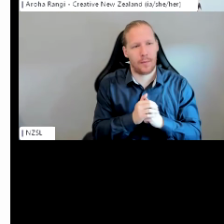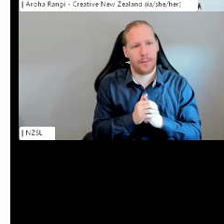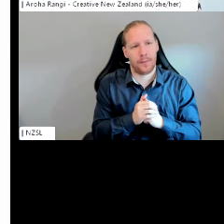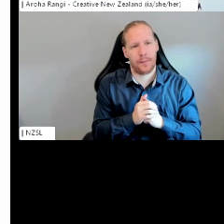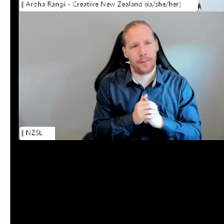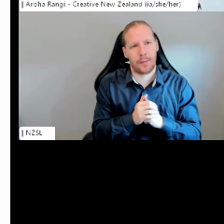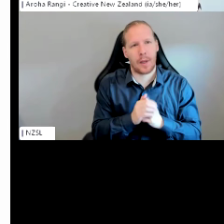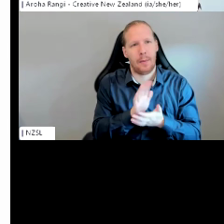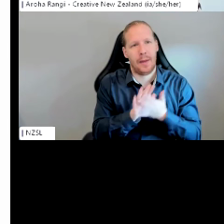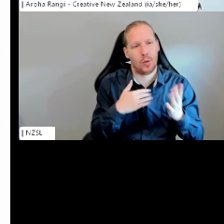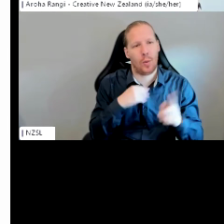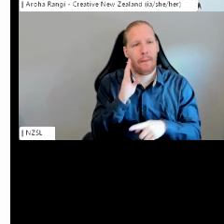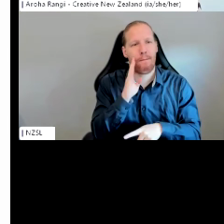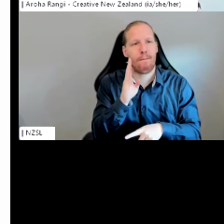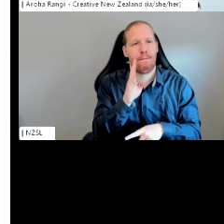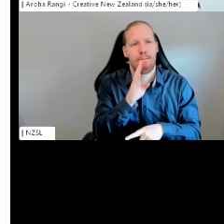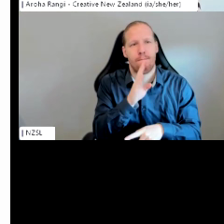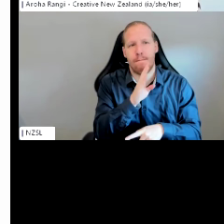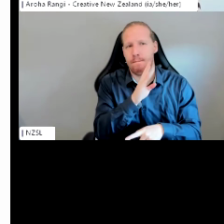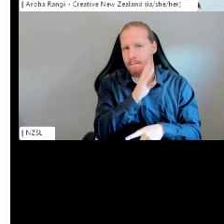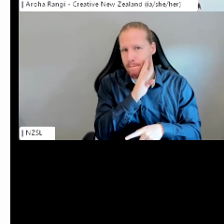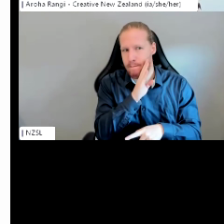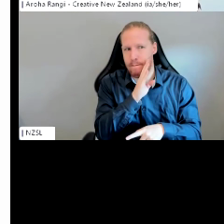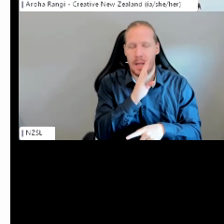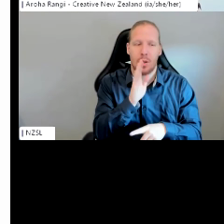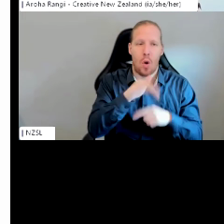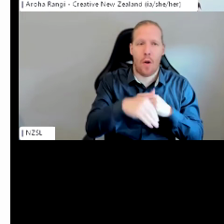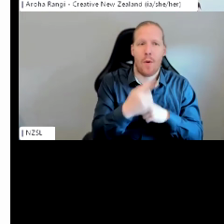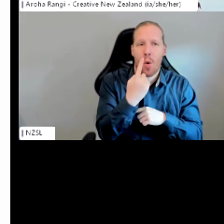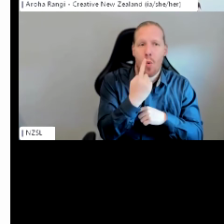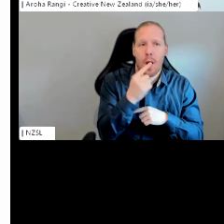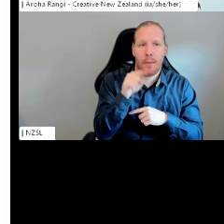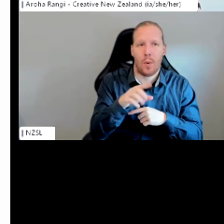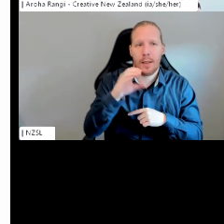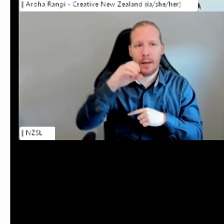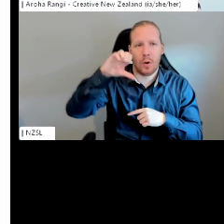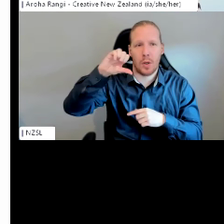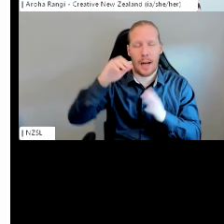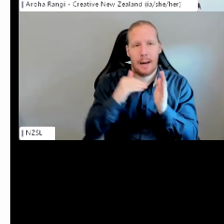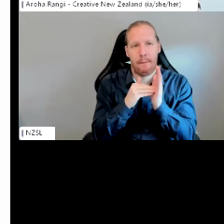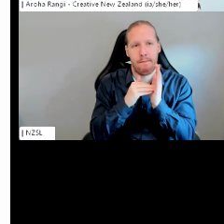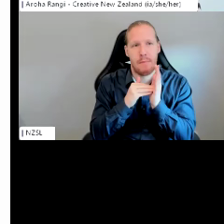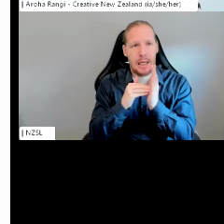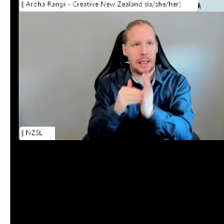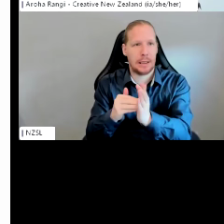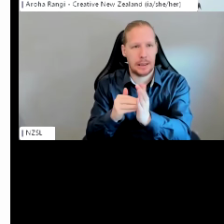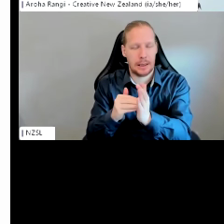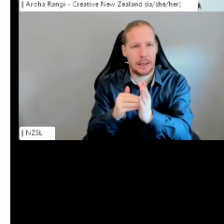New Zealanders. So just over 1.09 million New Zealanders are in now in the lapsed uh m market